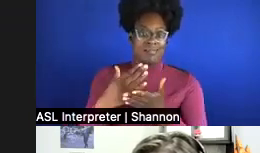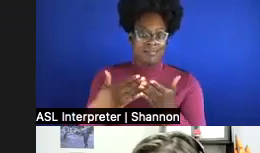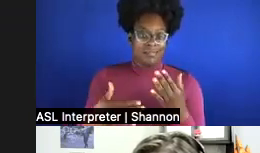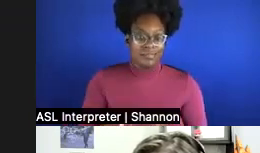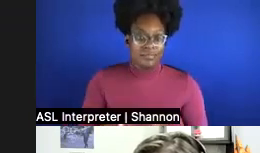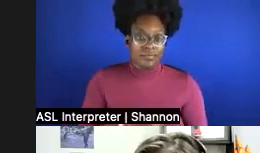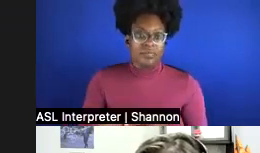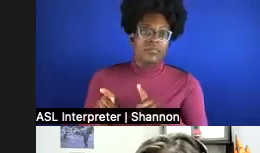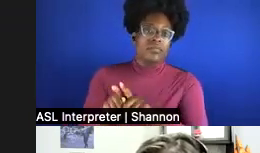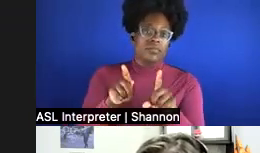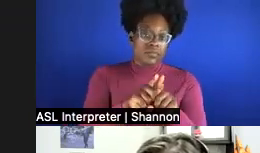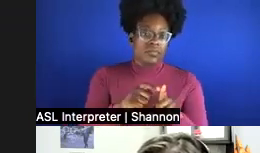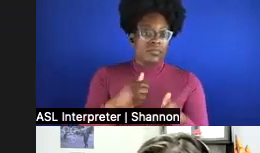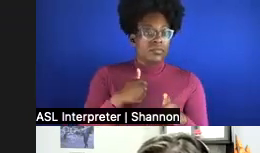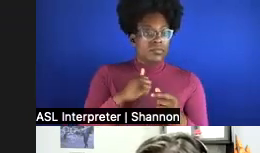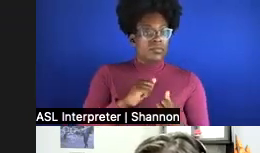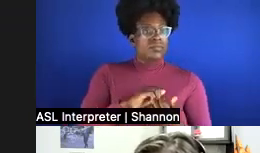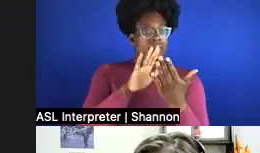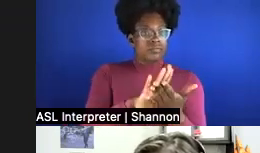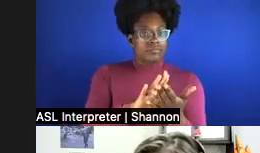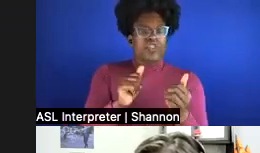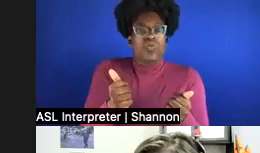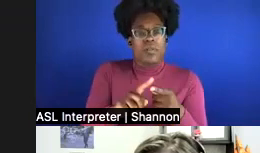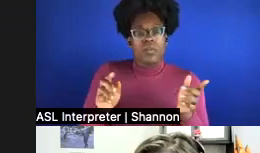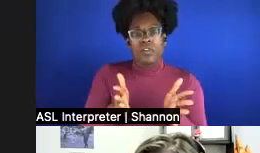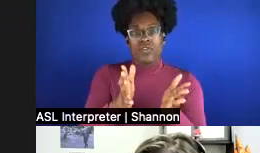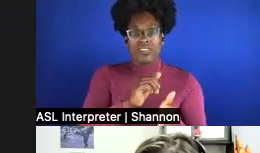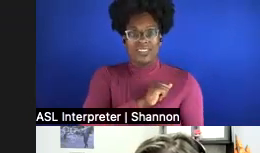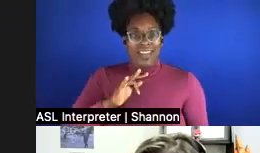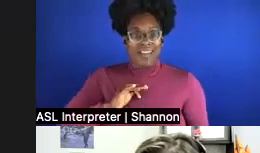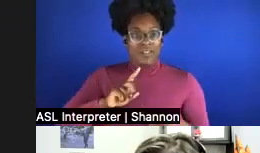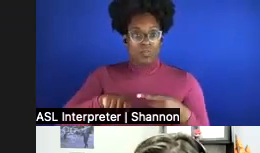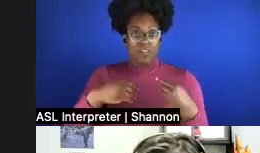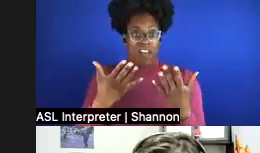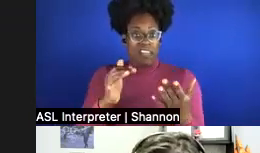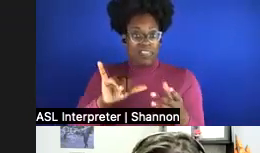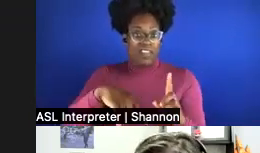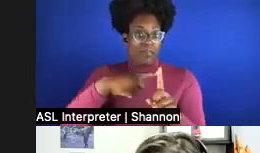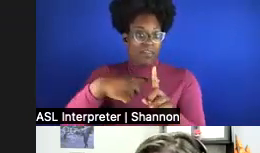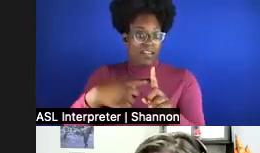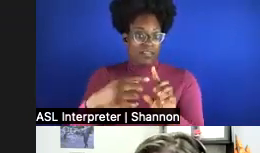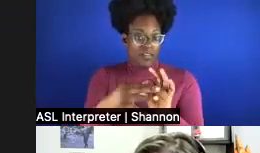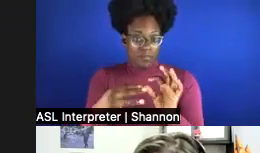comments on a student's work is the assertion that to require them to do so violates the writing